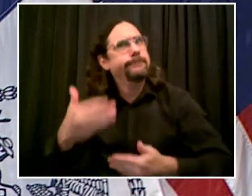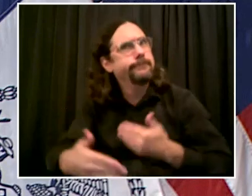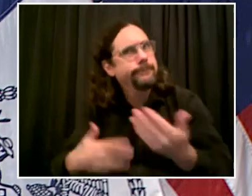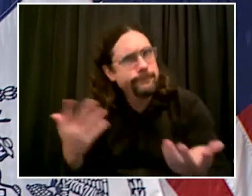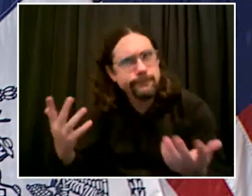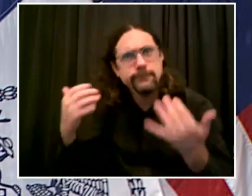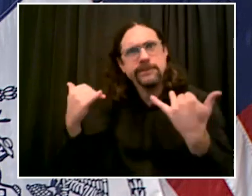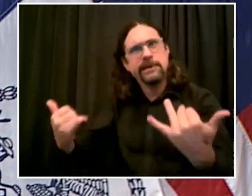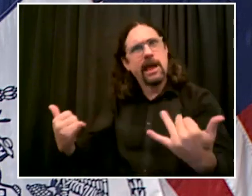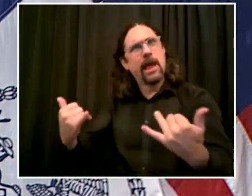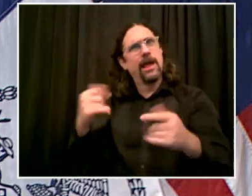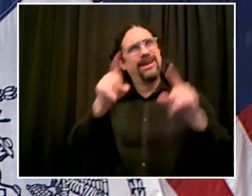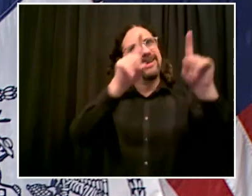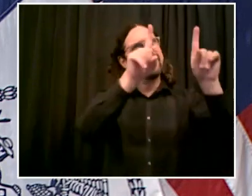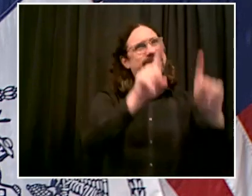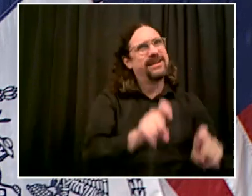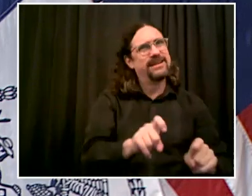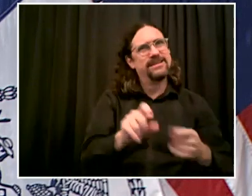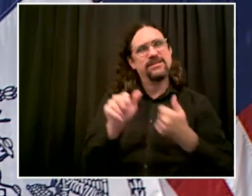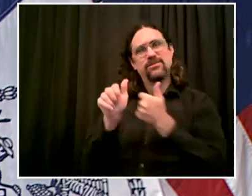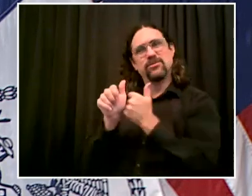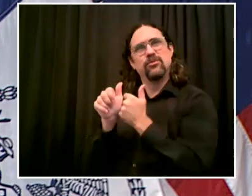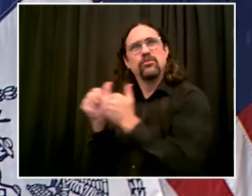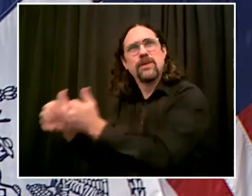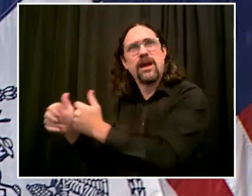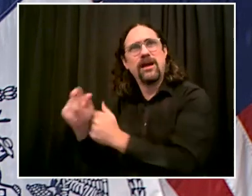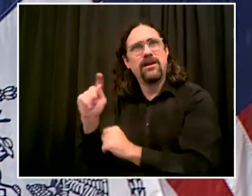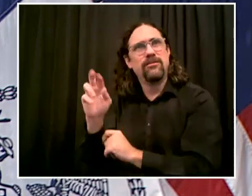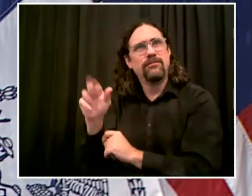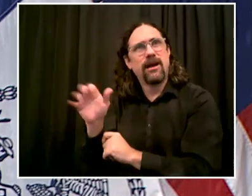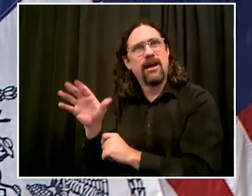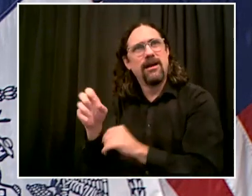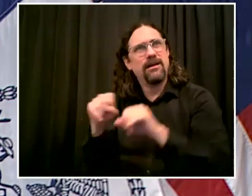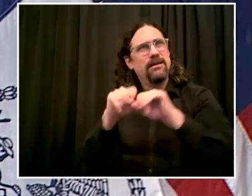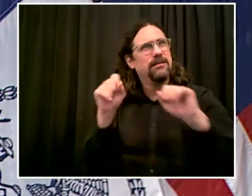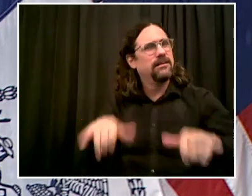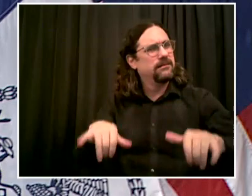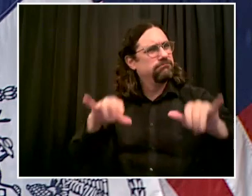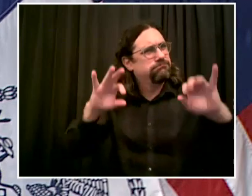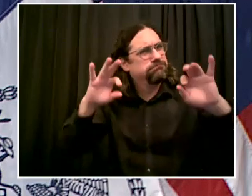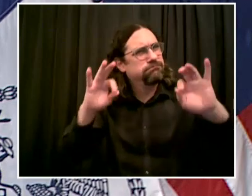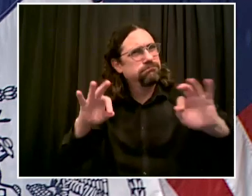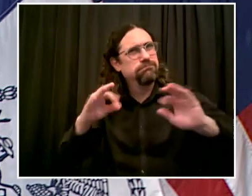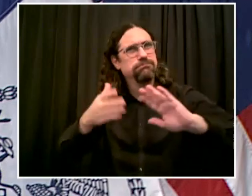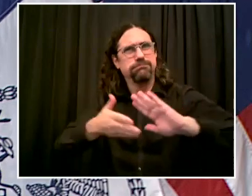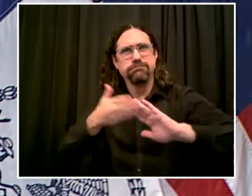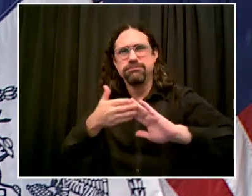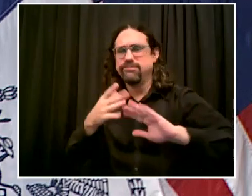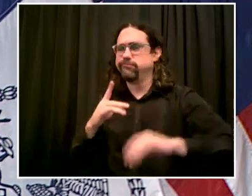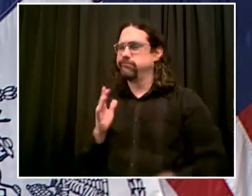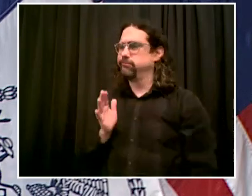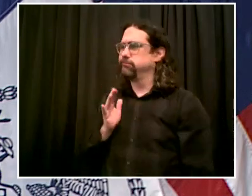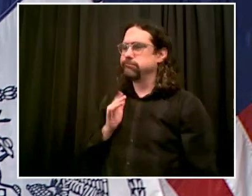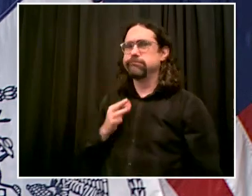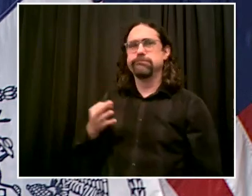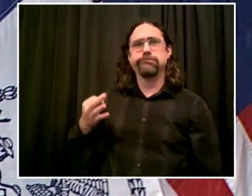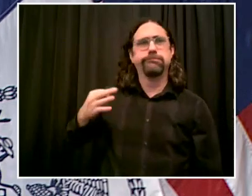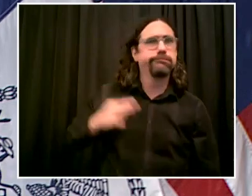WE WILL BE TALKING ABOUT THEL ATEST ON TEST AND TRACE CORP AND HOW THAT IS HELPING US KEEP THE INFECTION RATE